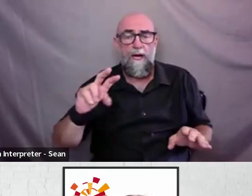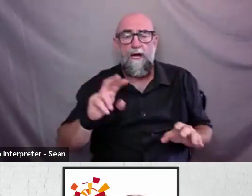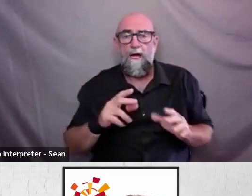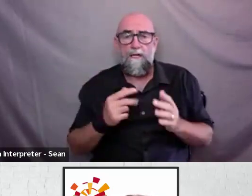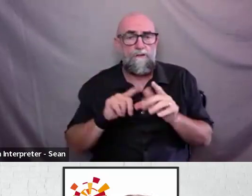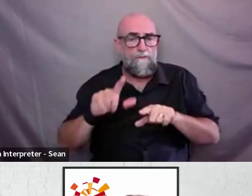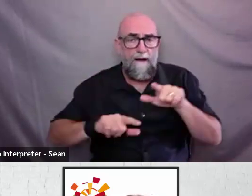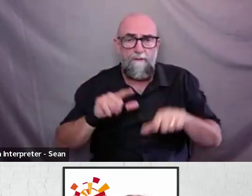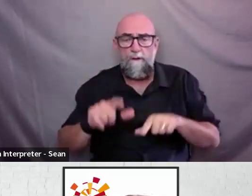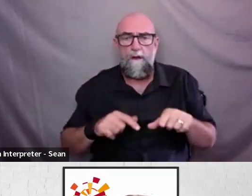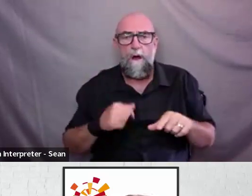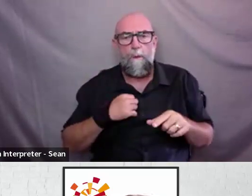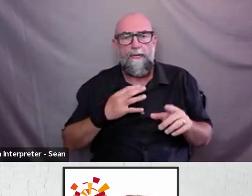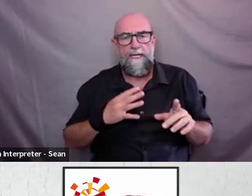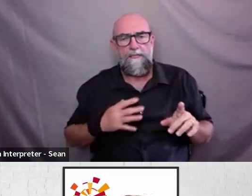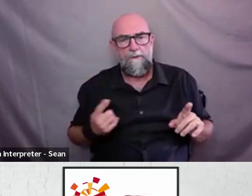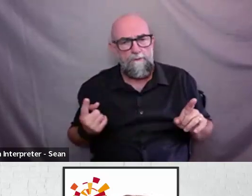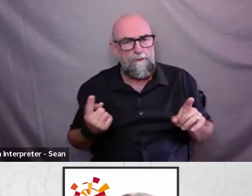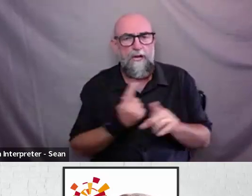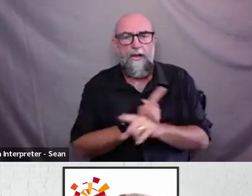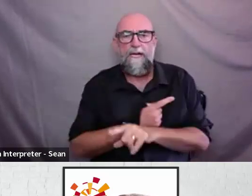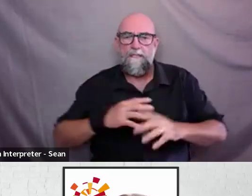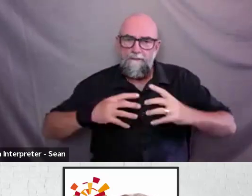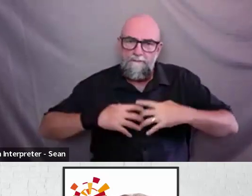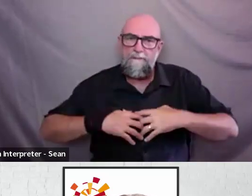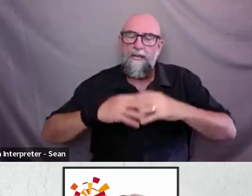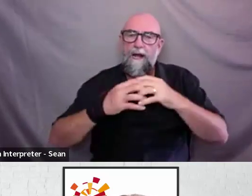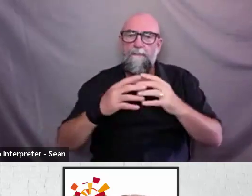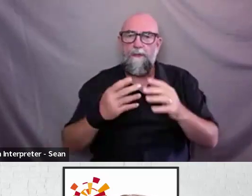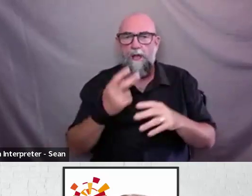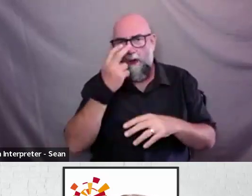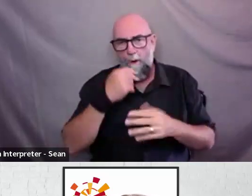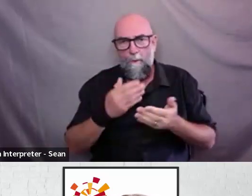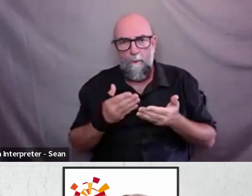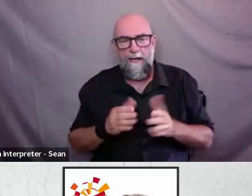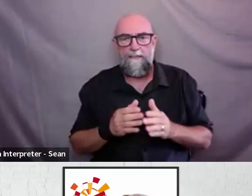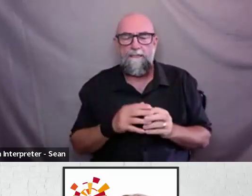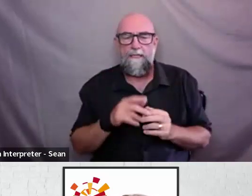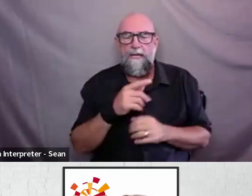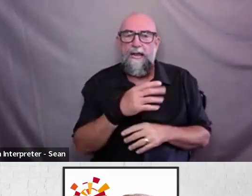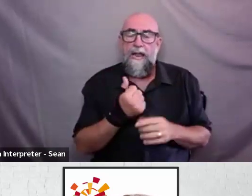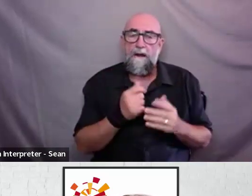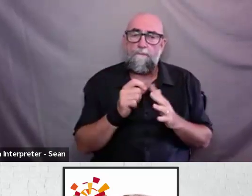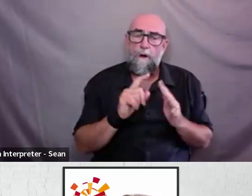He had a project called Wild Dog, looking at the song one of the dingo, and endangered and